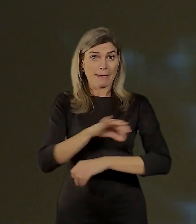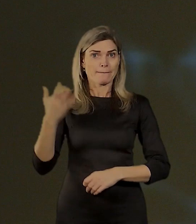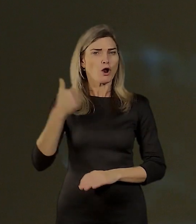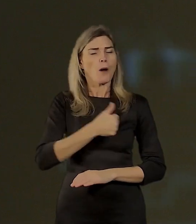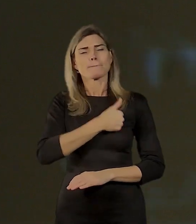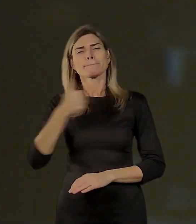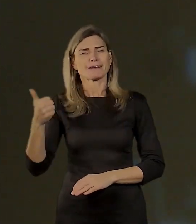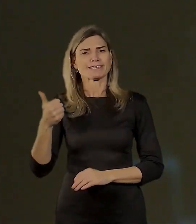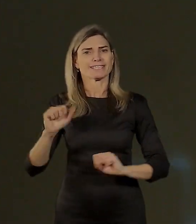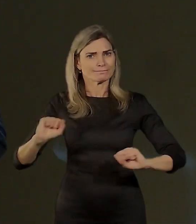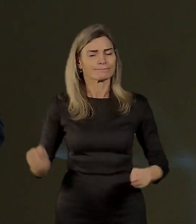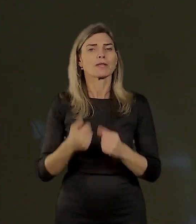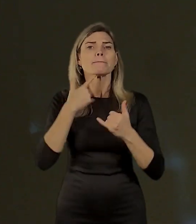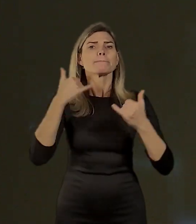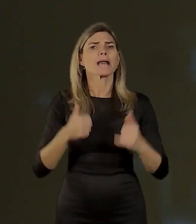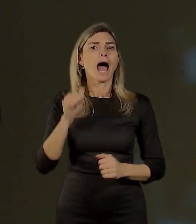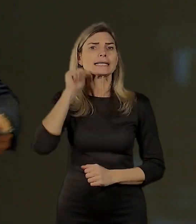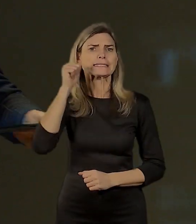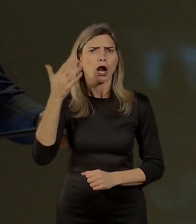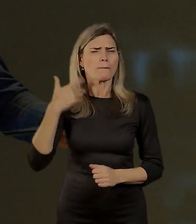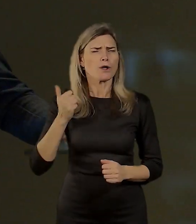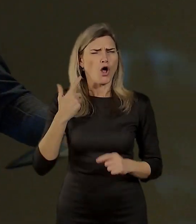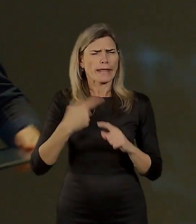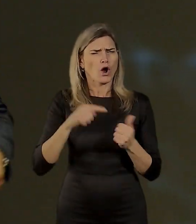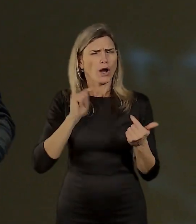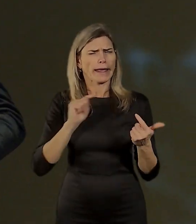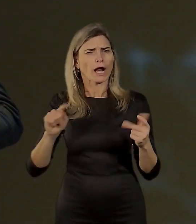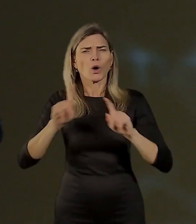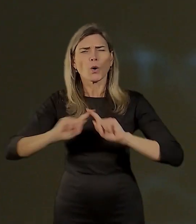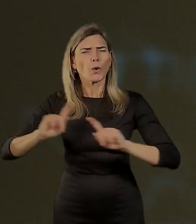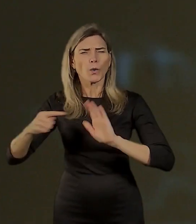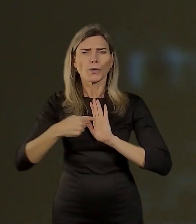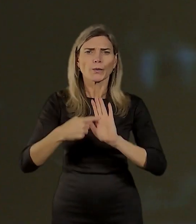infrastructure, squares, public spaces, or, one could say, in a small but important way.